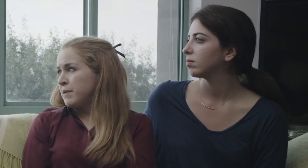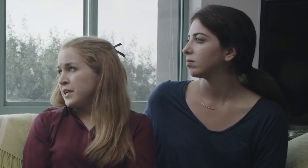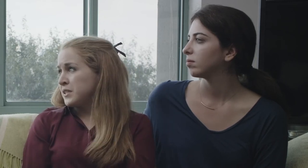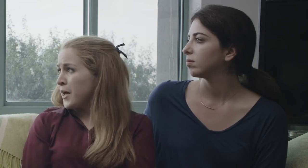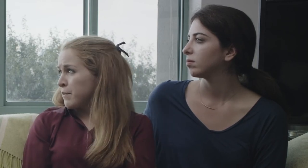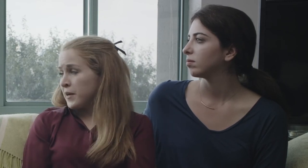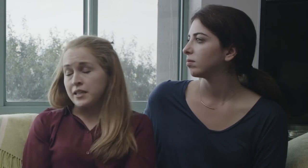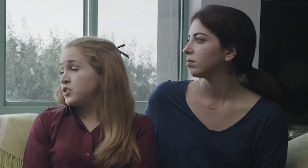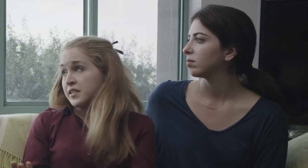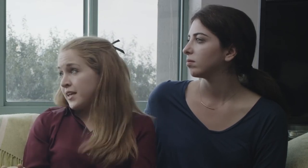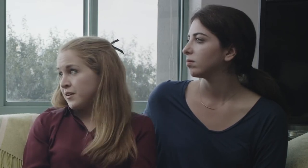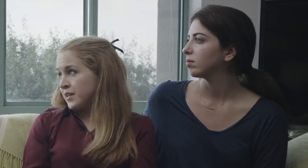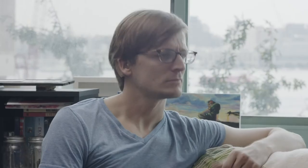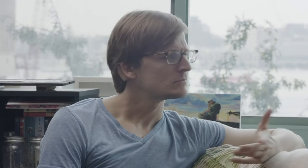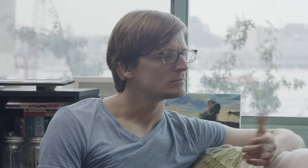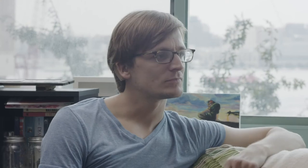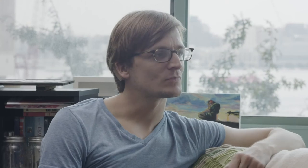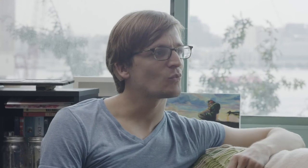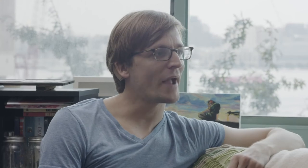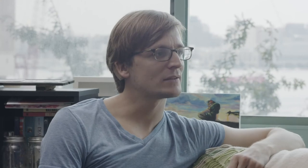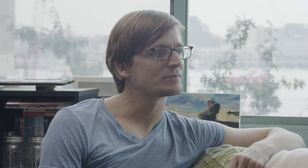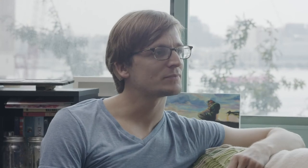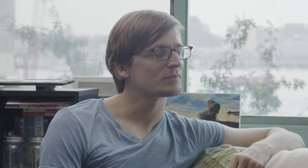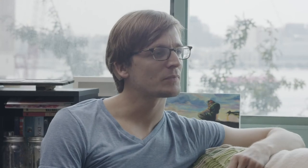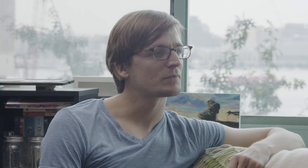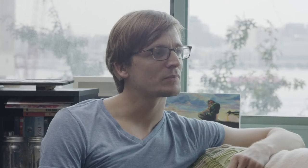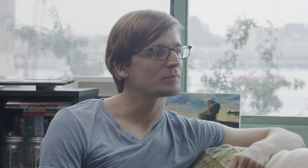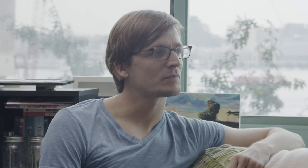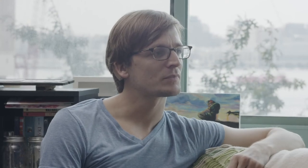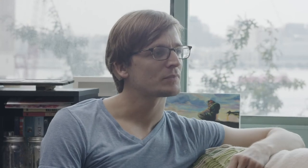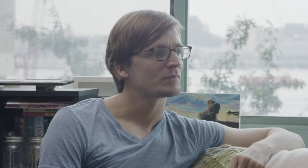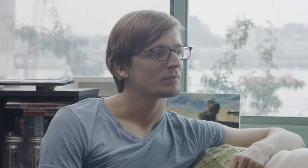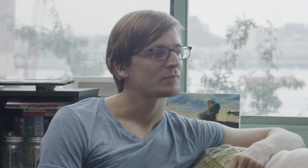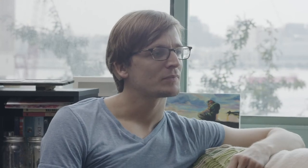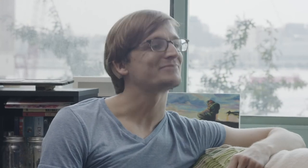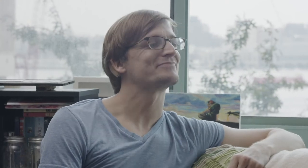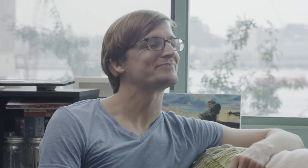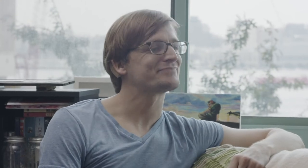But it's not a burden, it's just getting your needs met, so. It's just asking for things ahead of time.